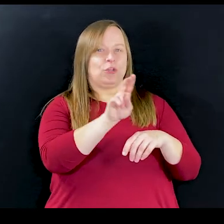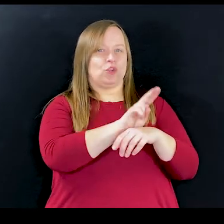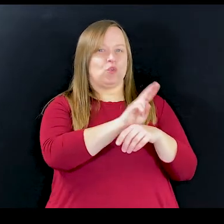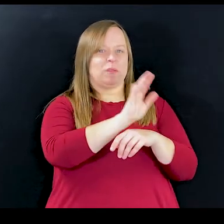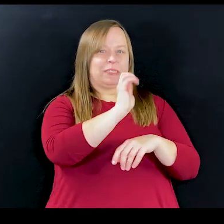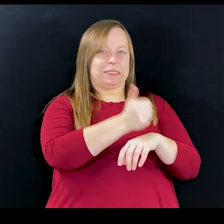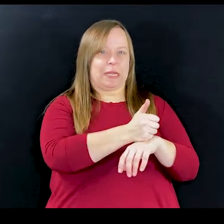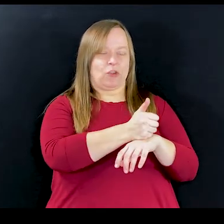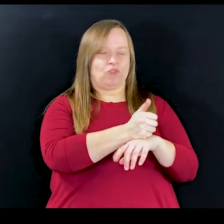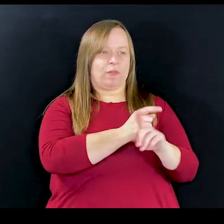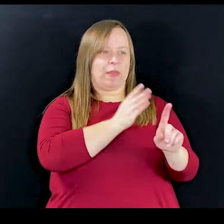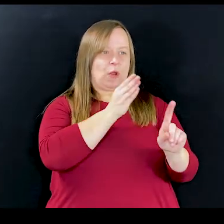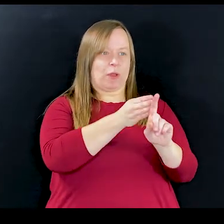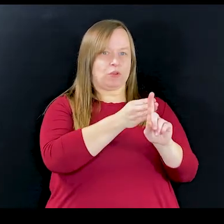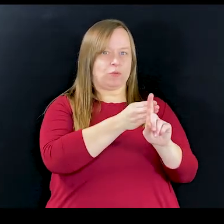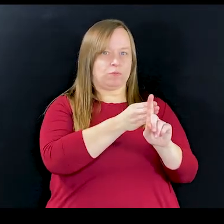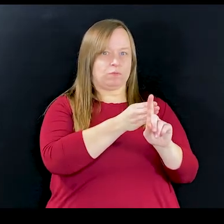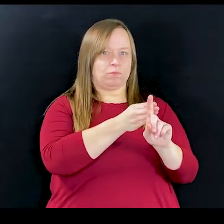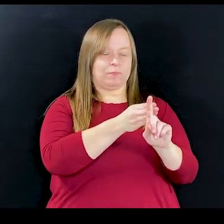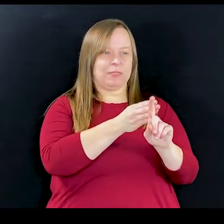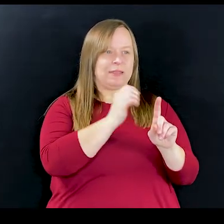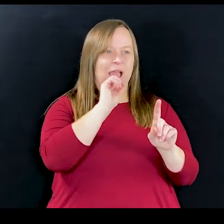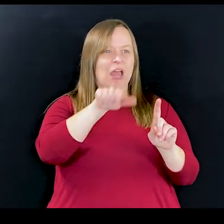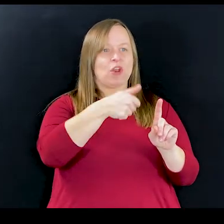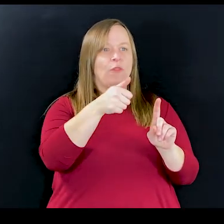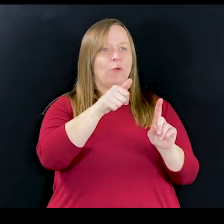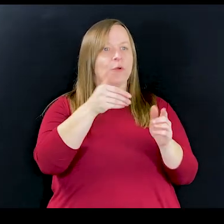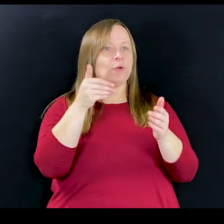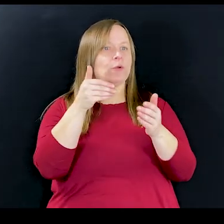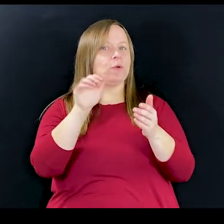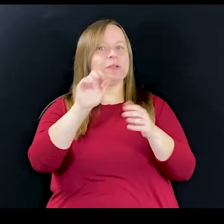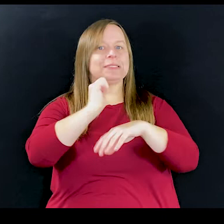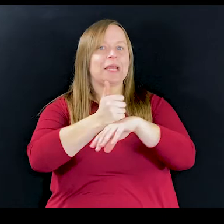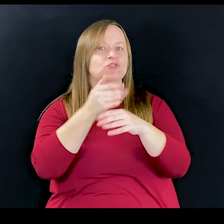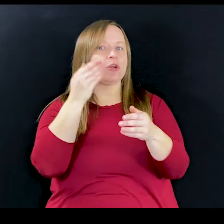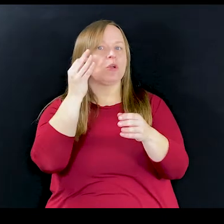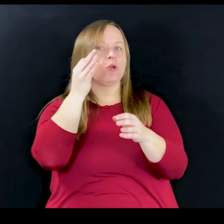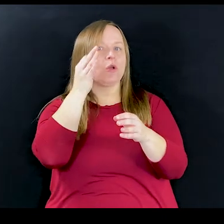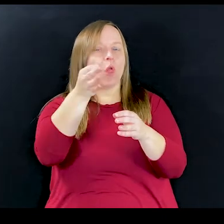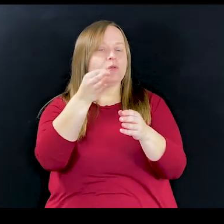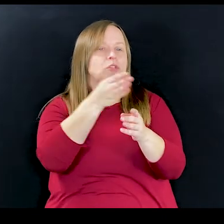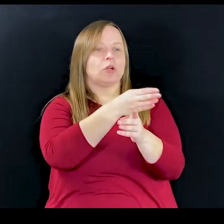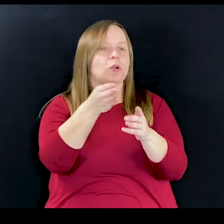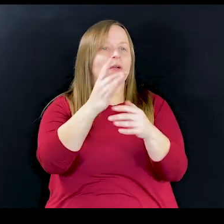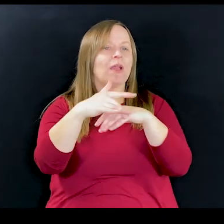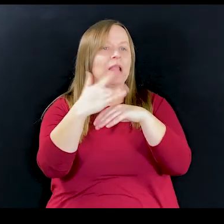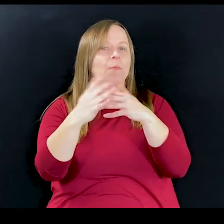to use the station that you went to so that there wouldn't have been another closer alternative station available that